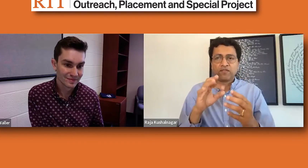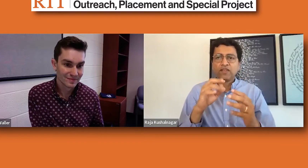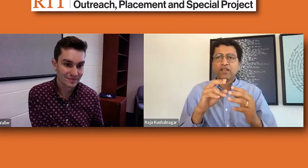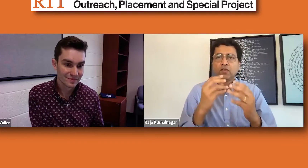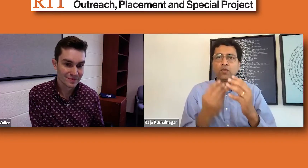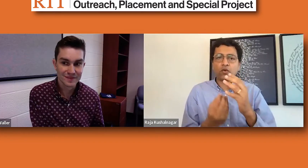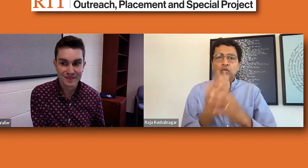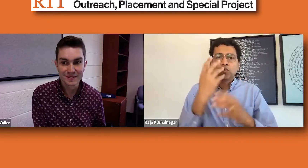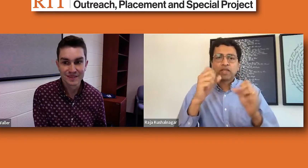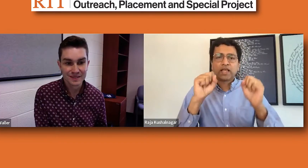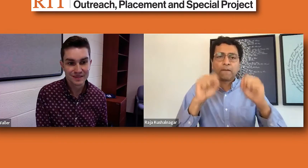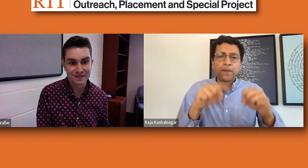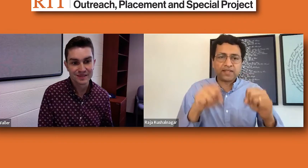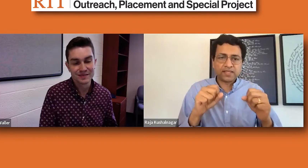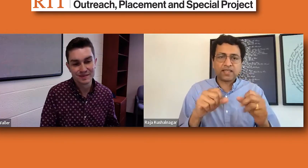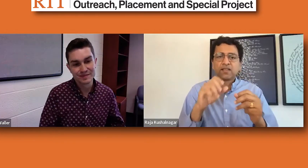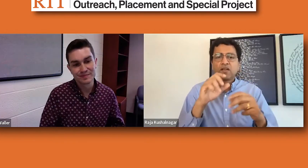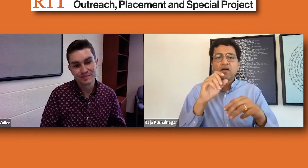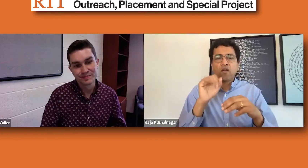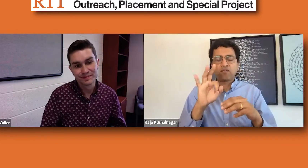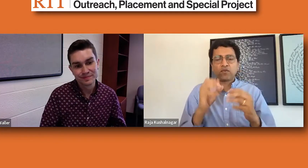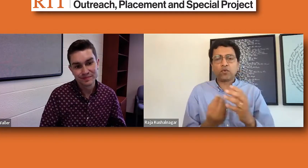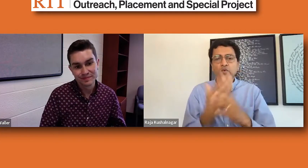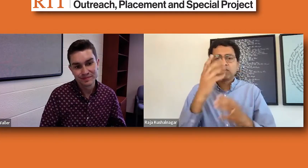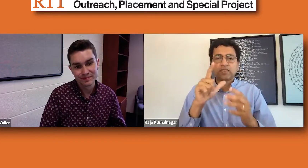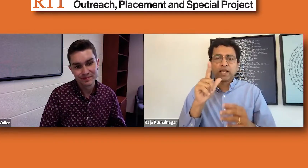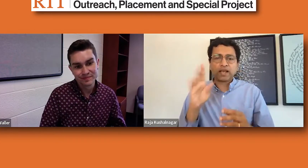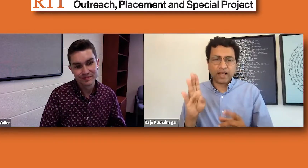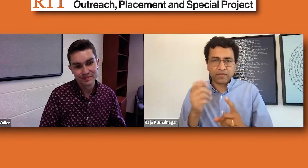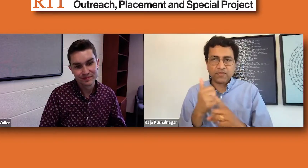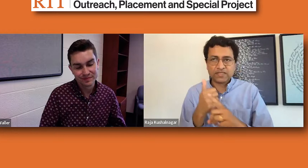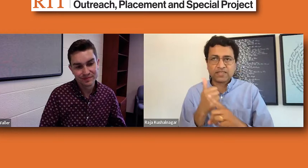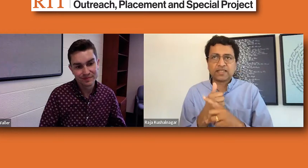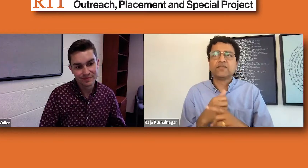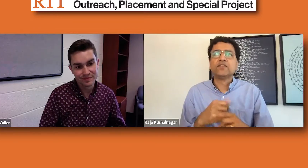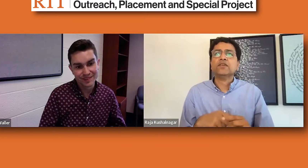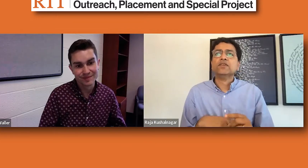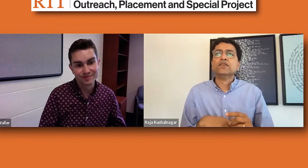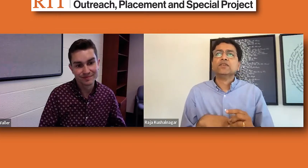and increase their growth potential in that lab.